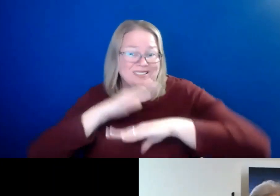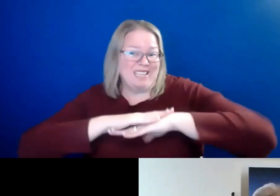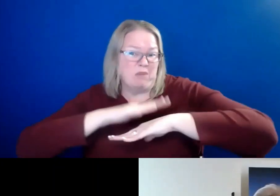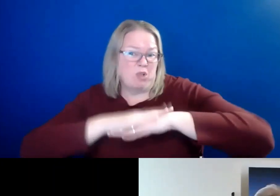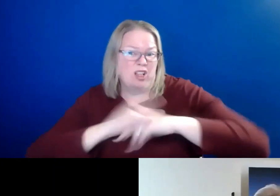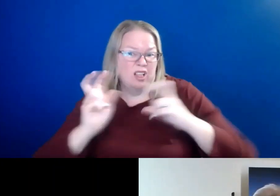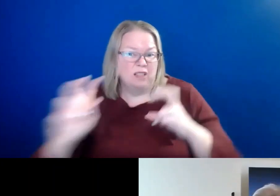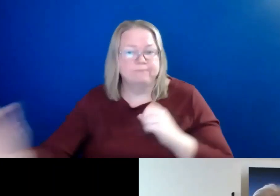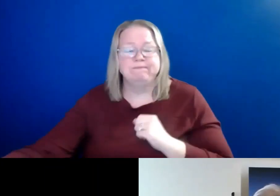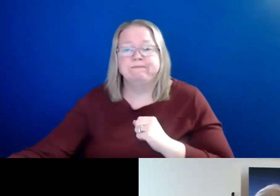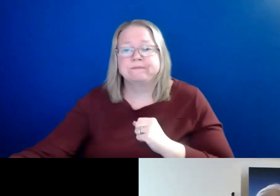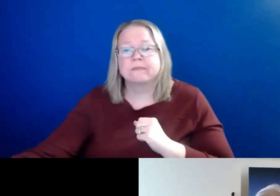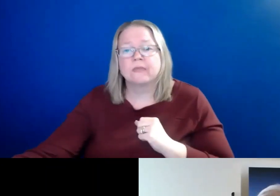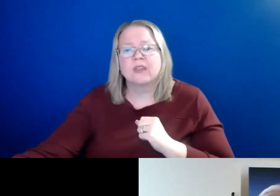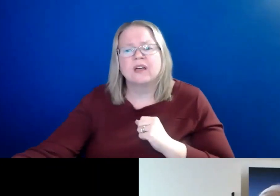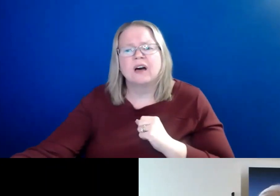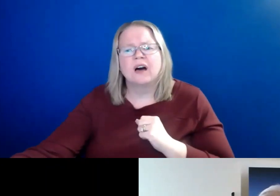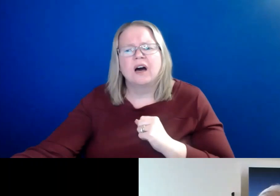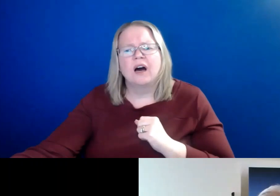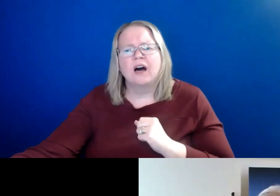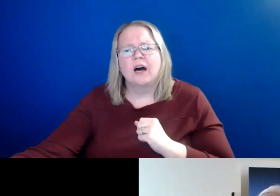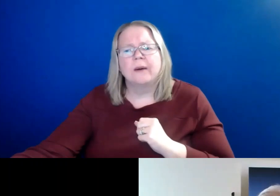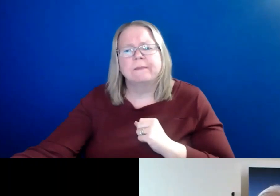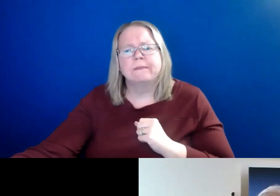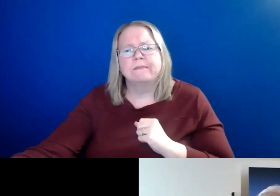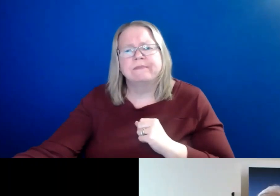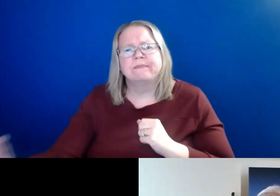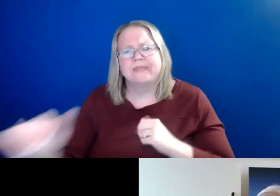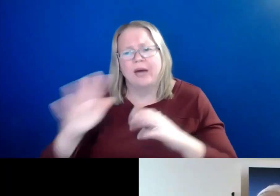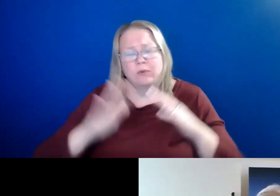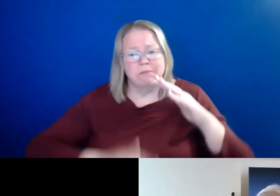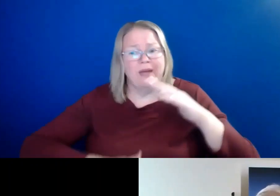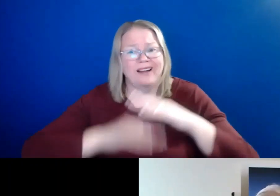12:59:45 and those would probably max out if you're going to a table and